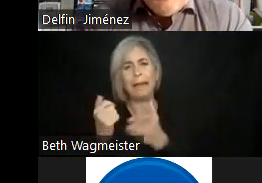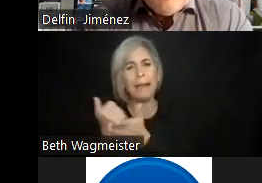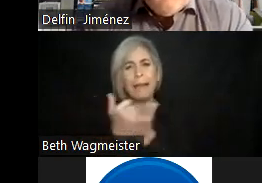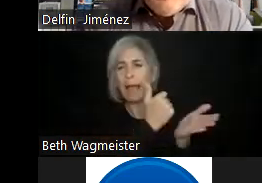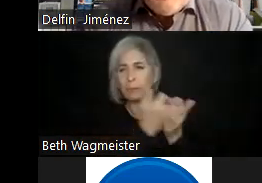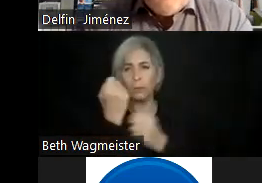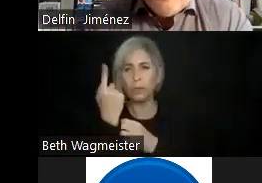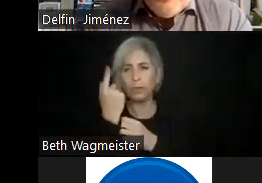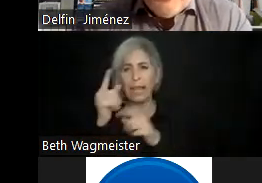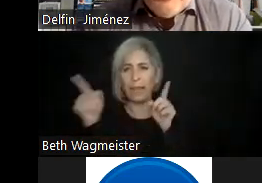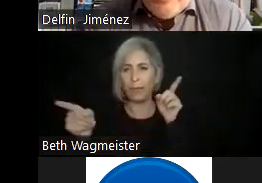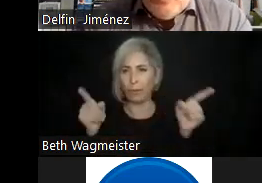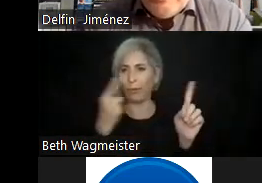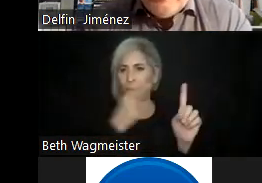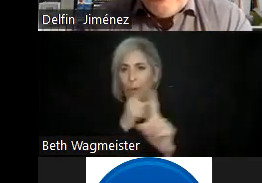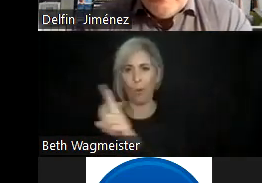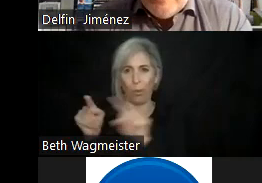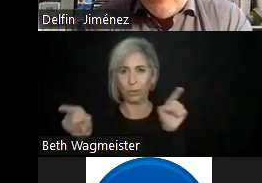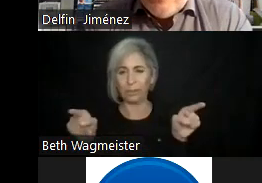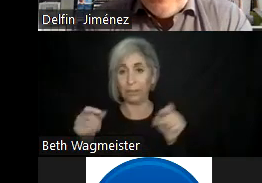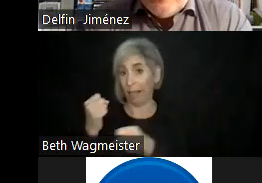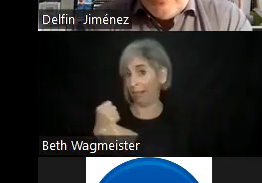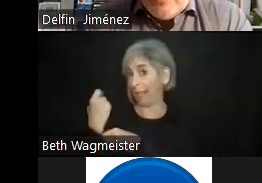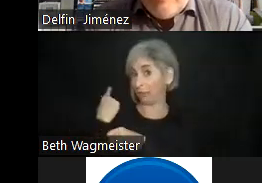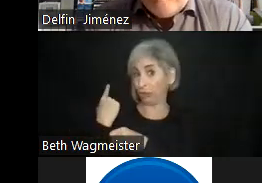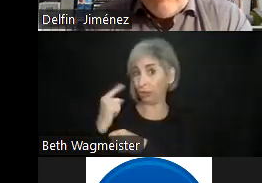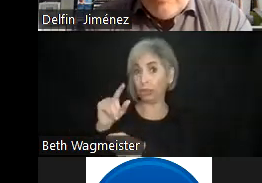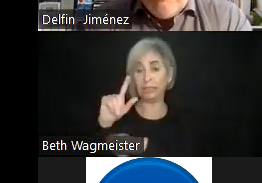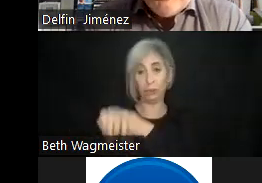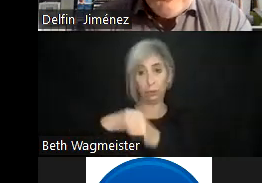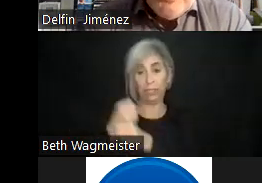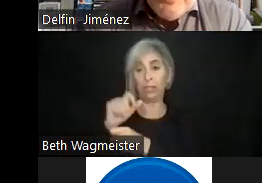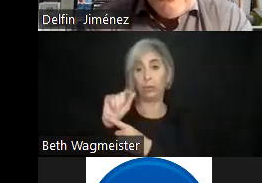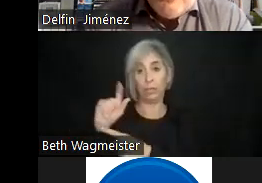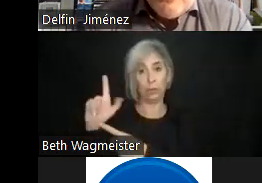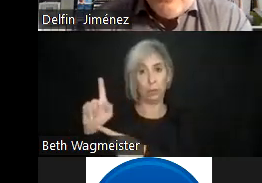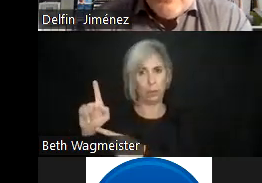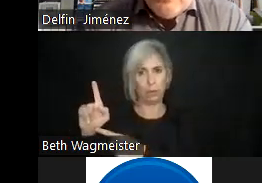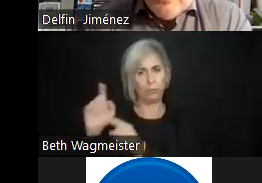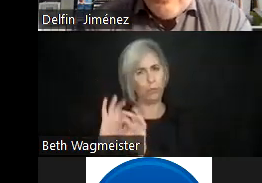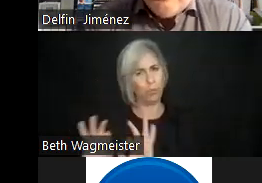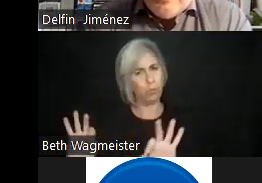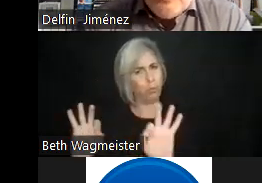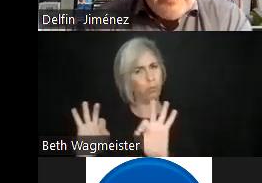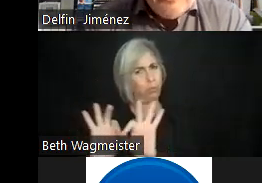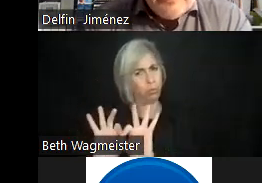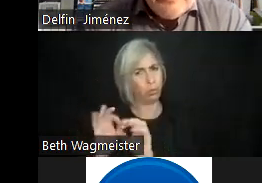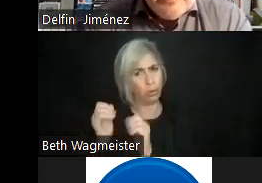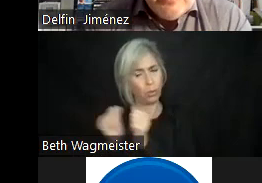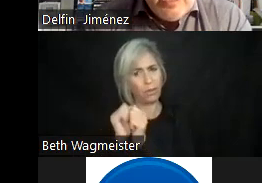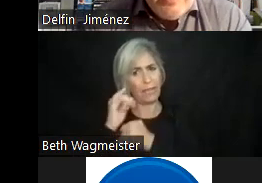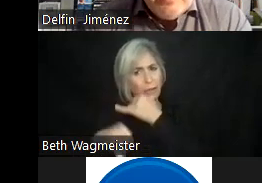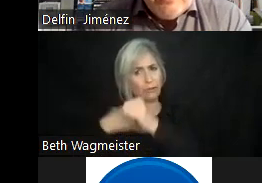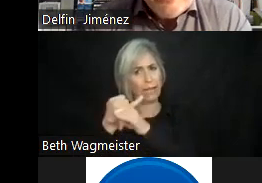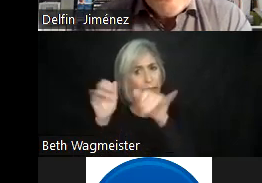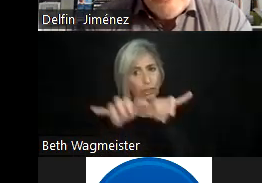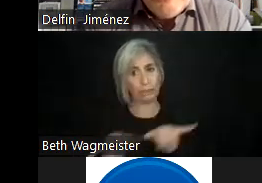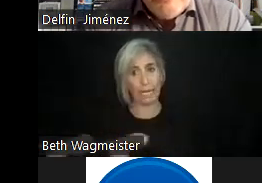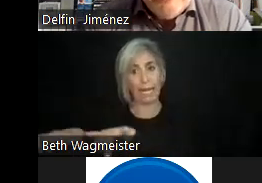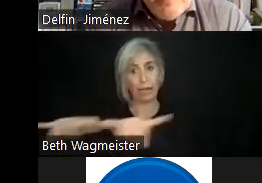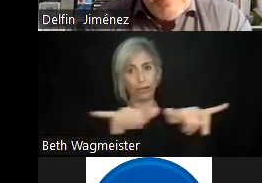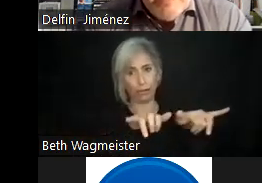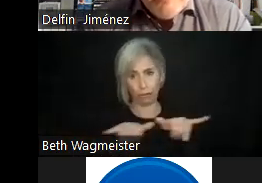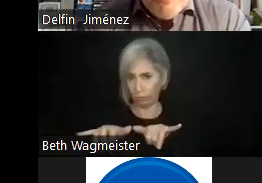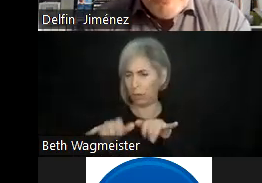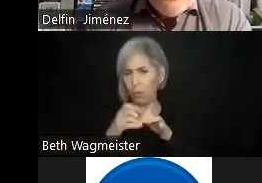last year, 2021 it was an important year for international standards. Because